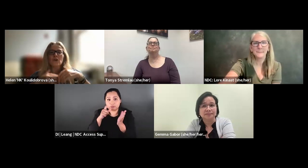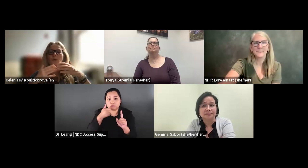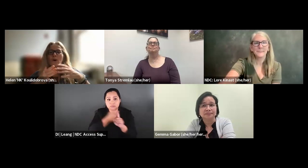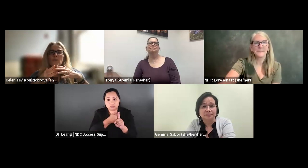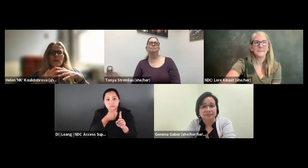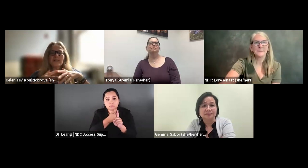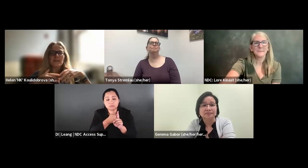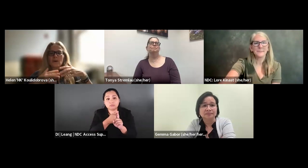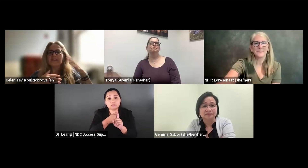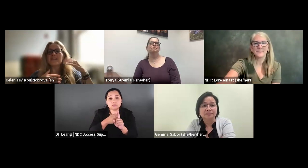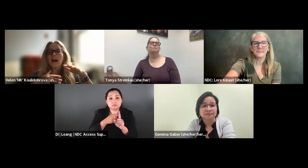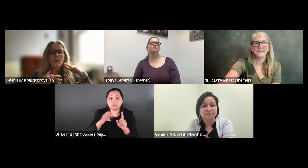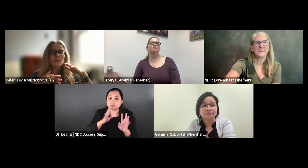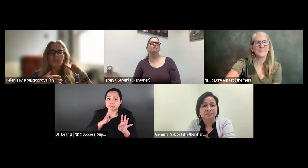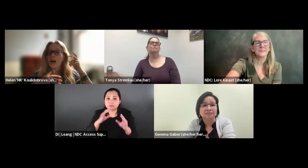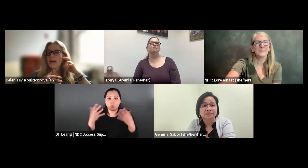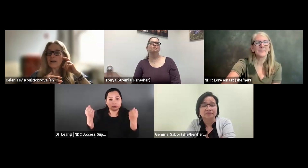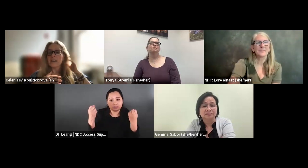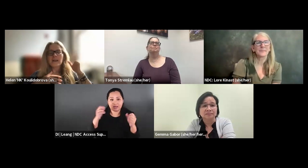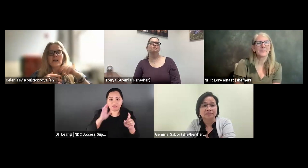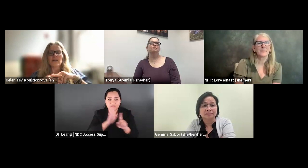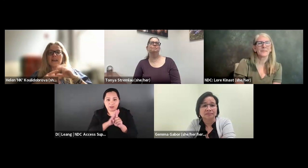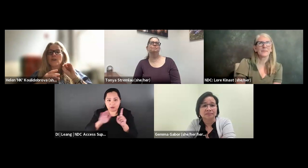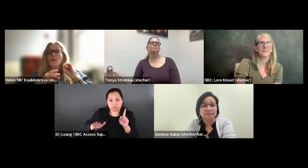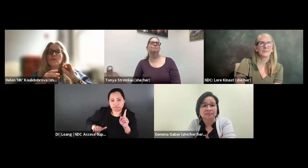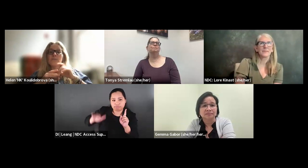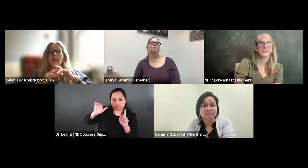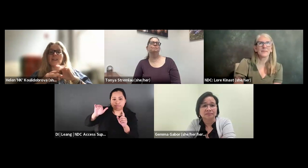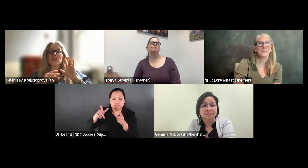So it sounds like they know Spanish.